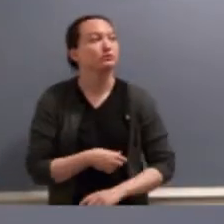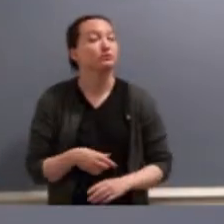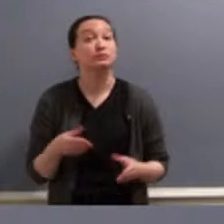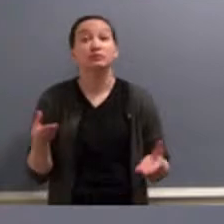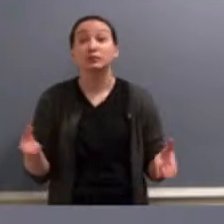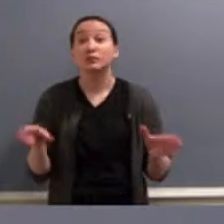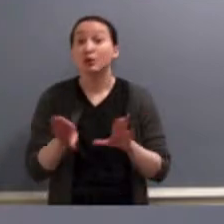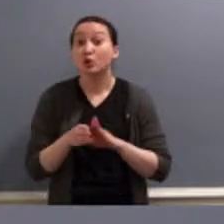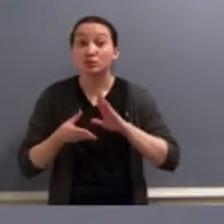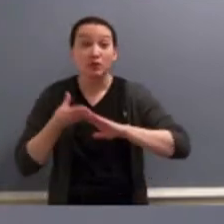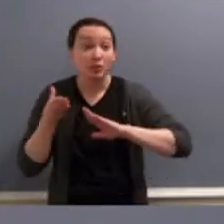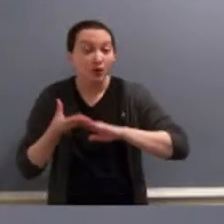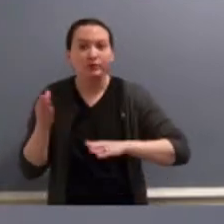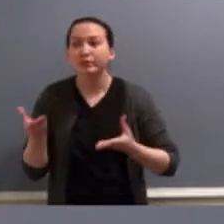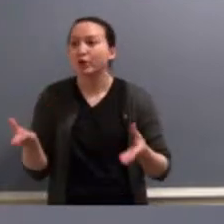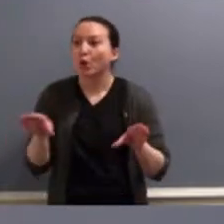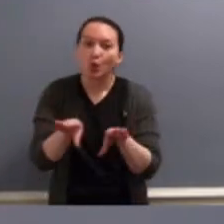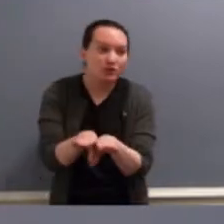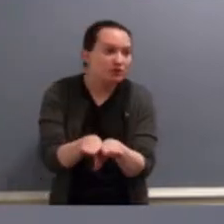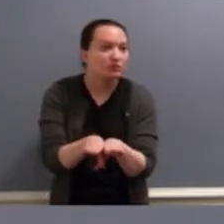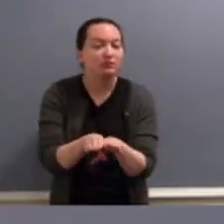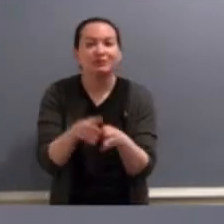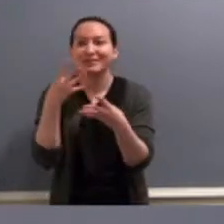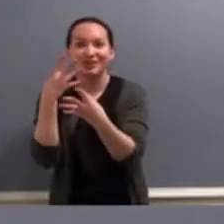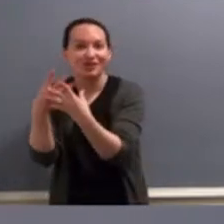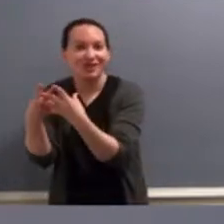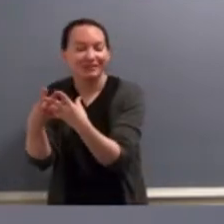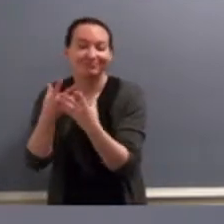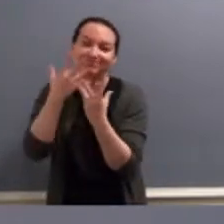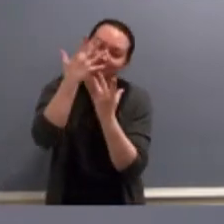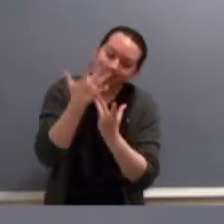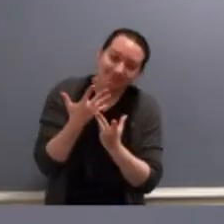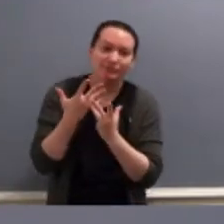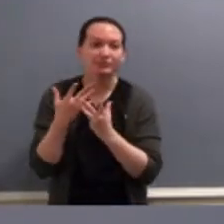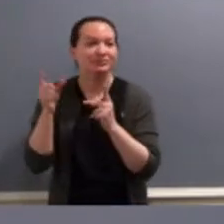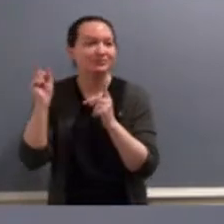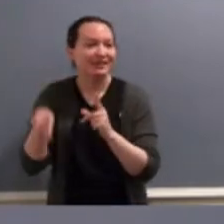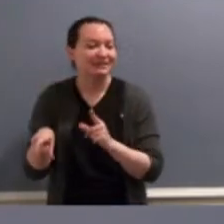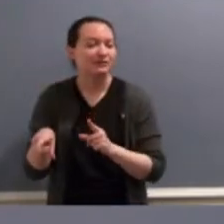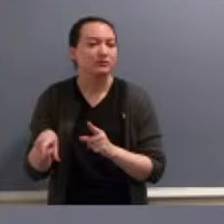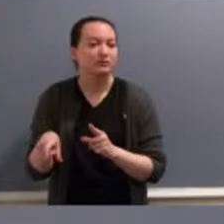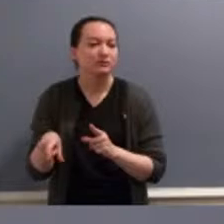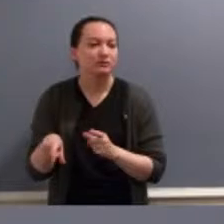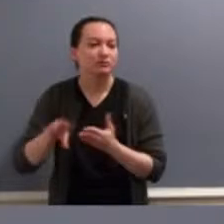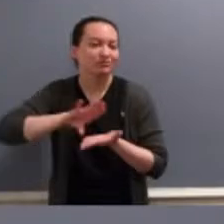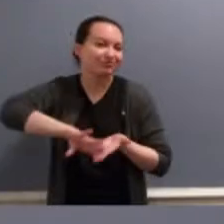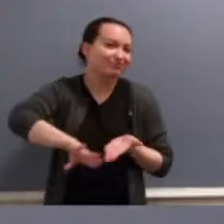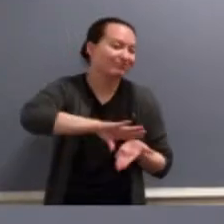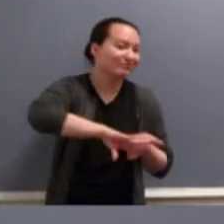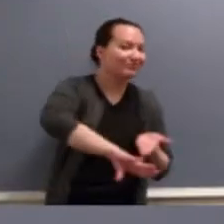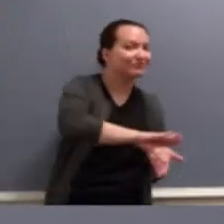operations we closed a a jail and unfortunately had to lay off public safety personnel so we